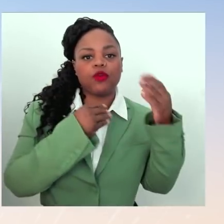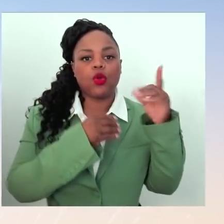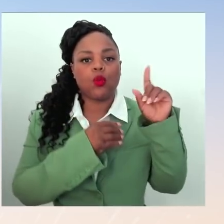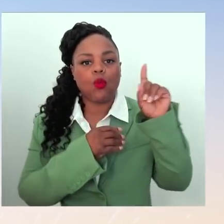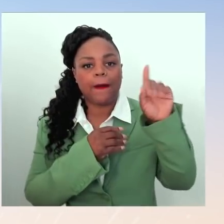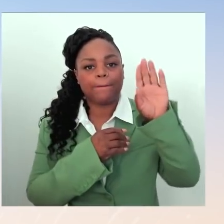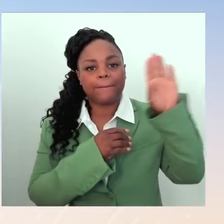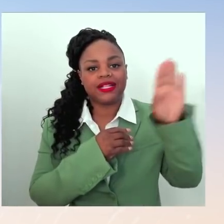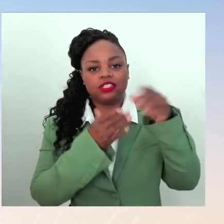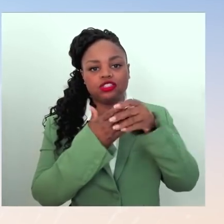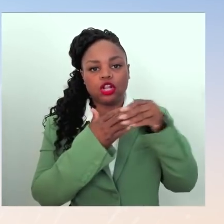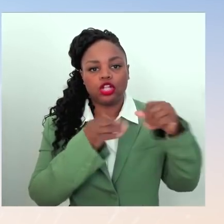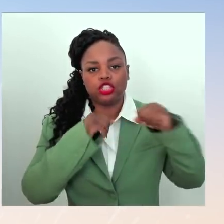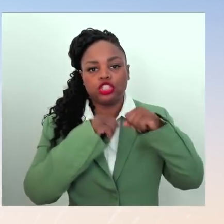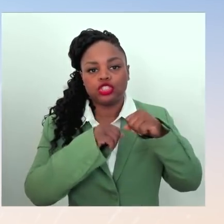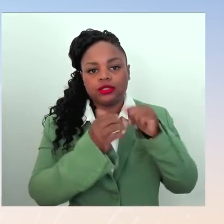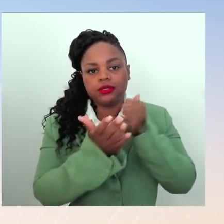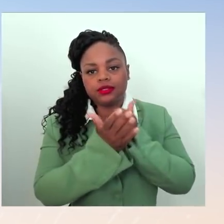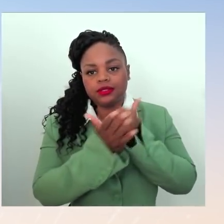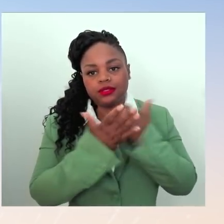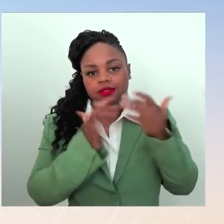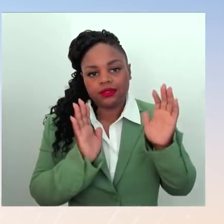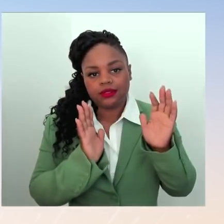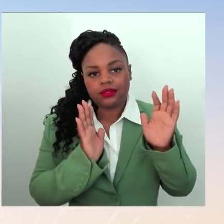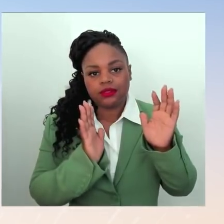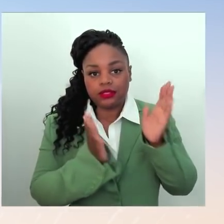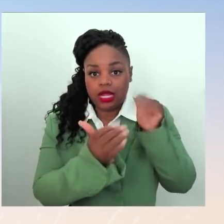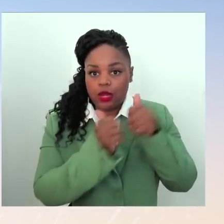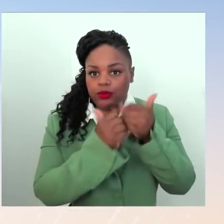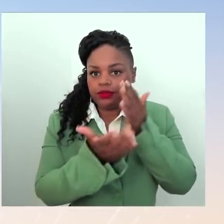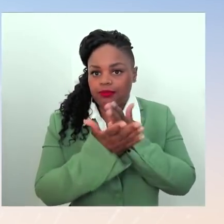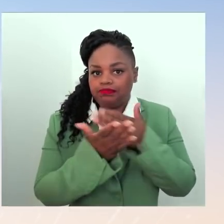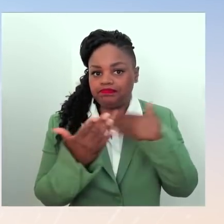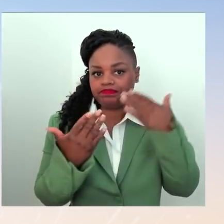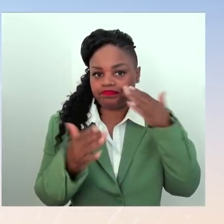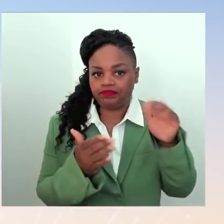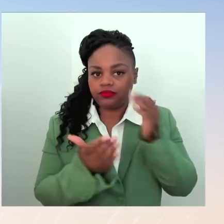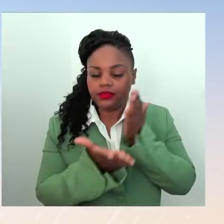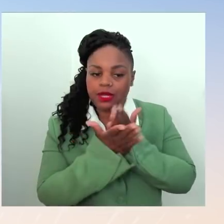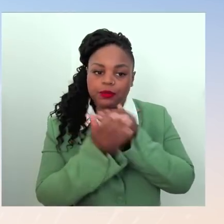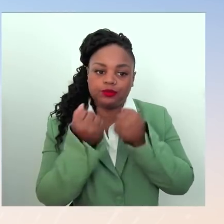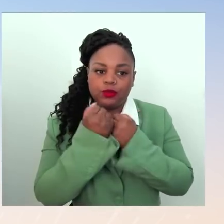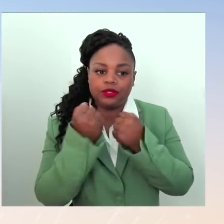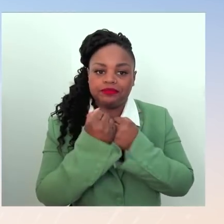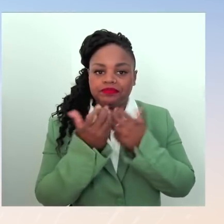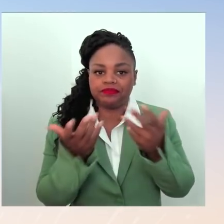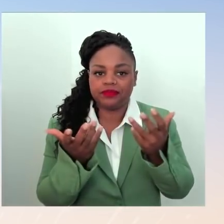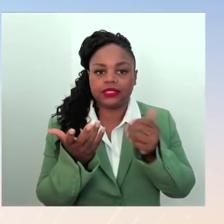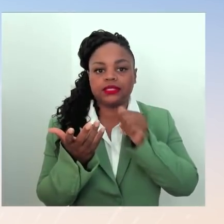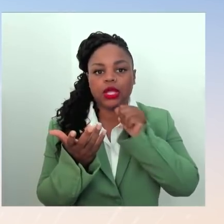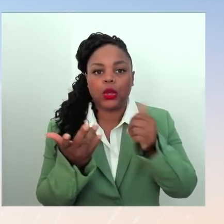We're not halting our support for the Ukrainians. So, we're not waiting for the advice of Vladimir Putin on what we're going to do here